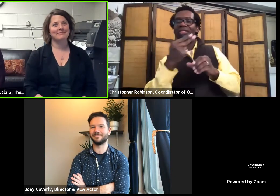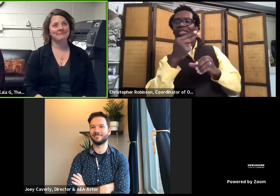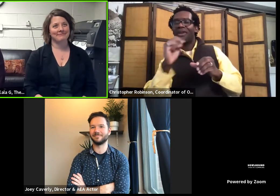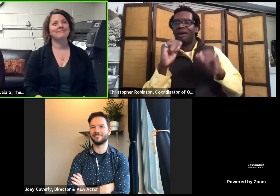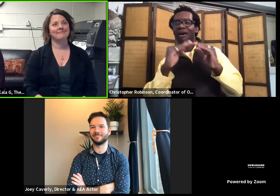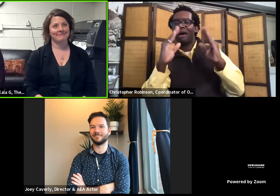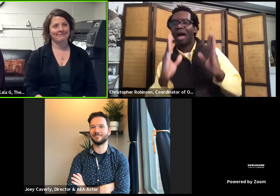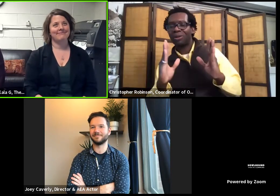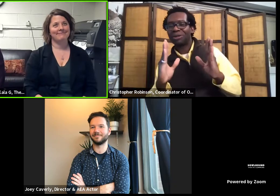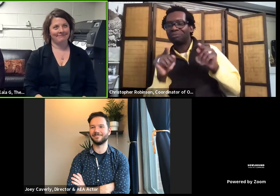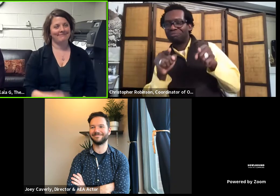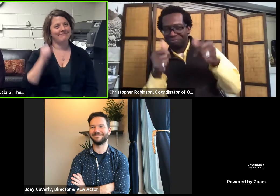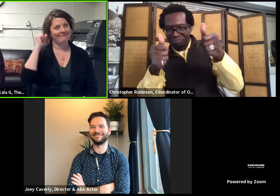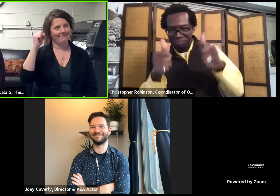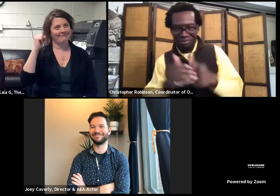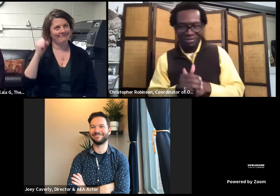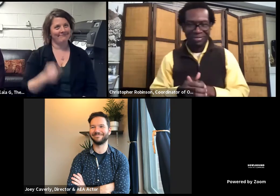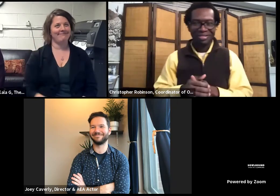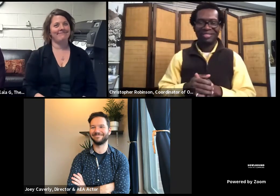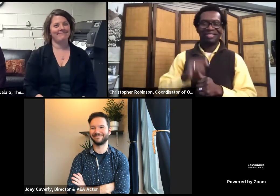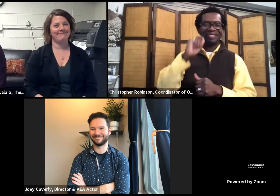I think there's some BU people in the house.